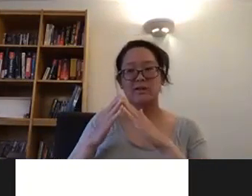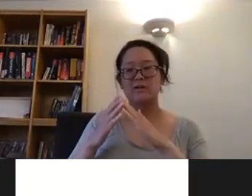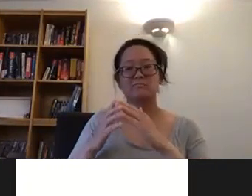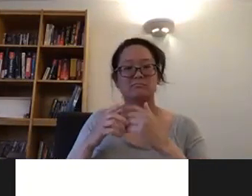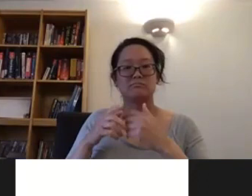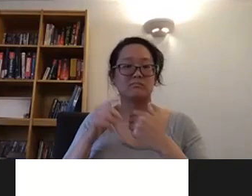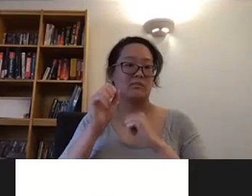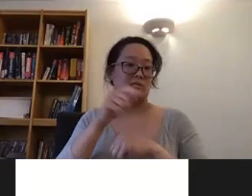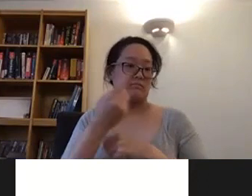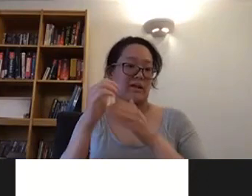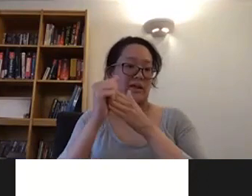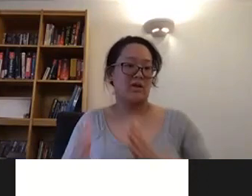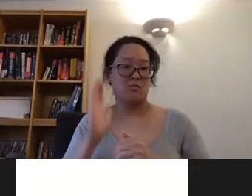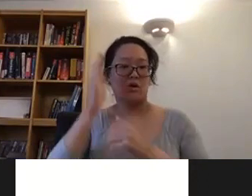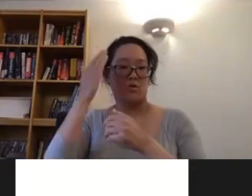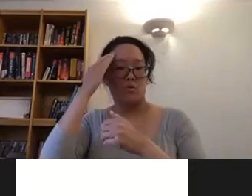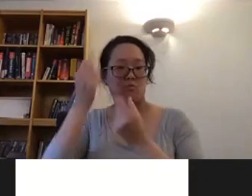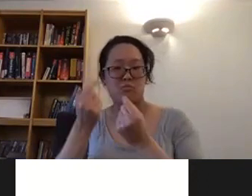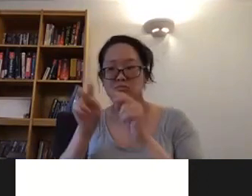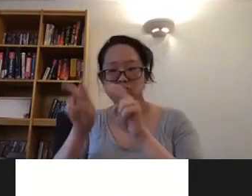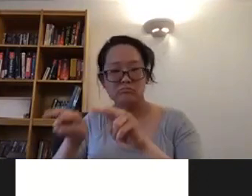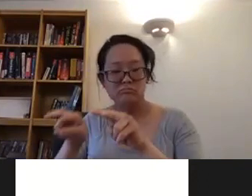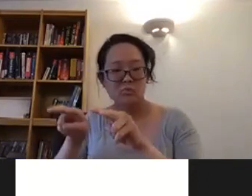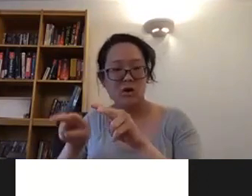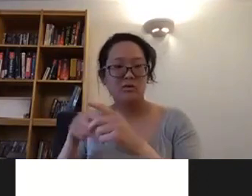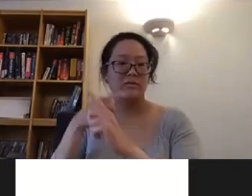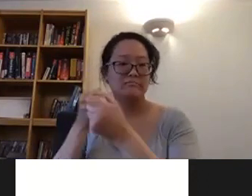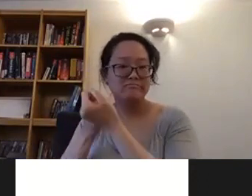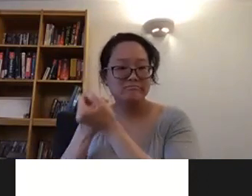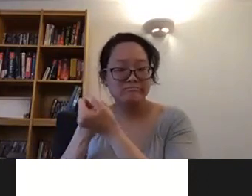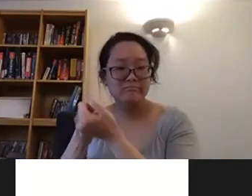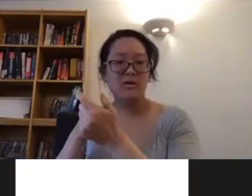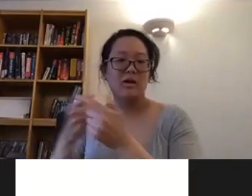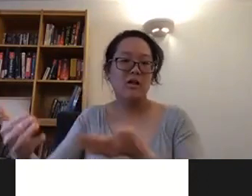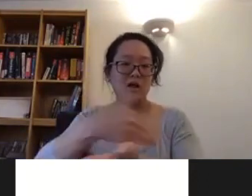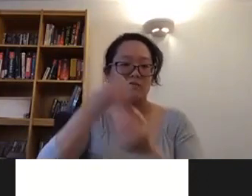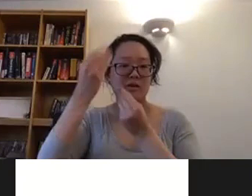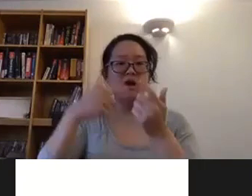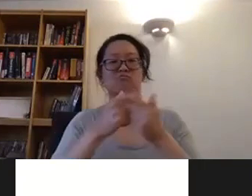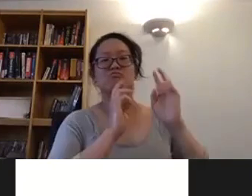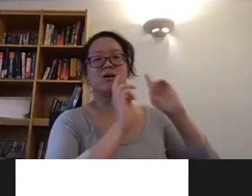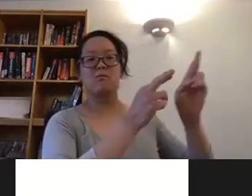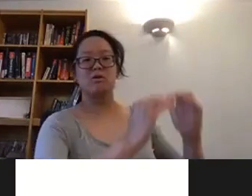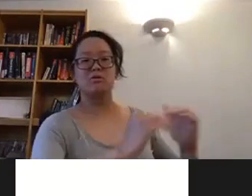Like, from a city level there need to be a leader, whose job it is to support the Deaf community